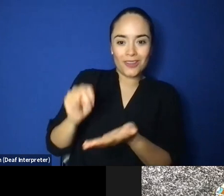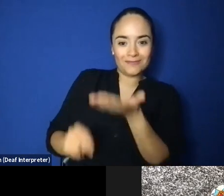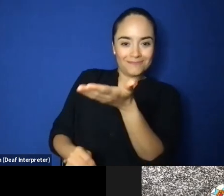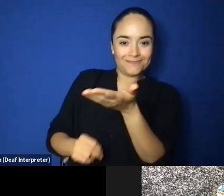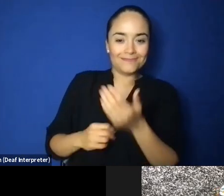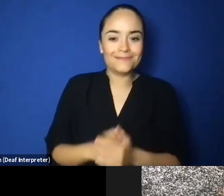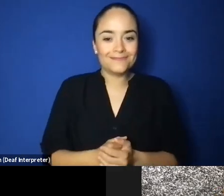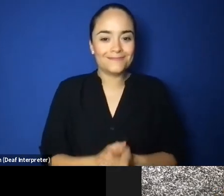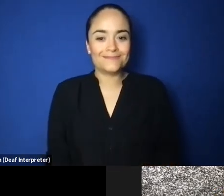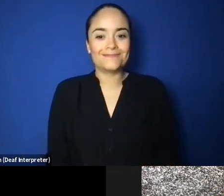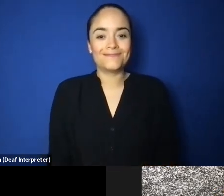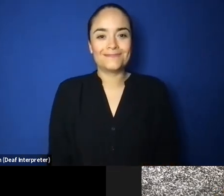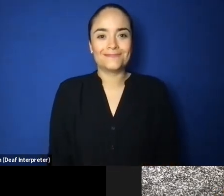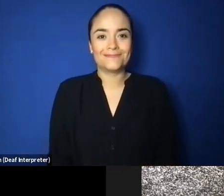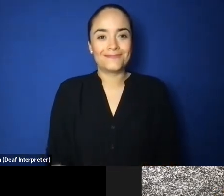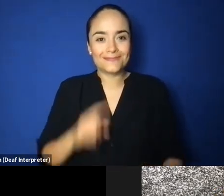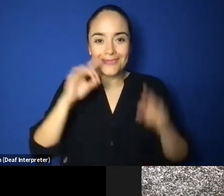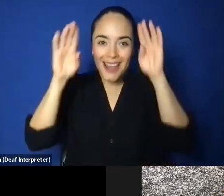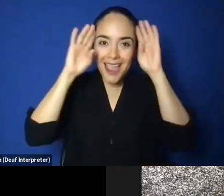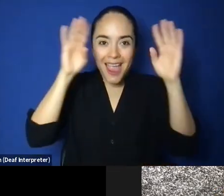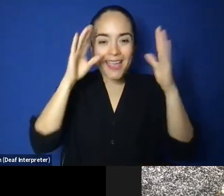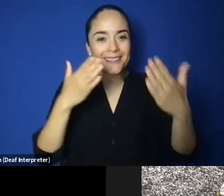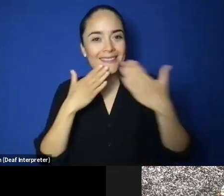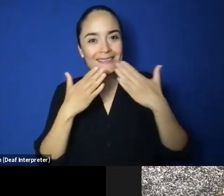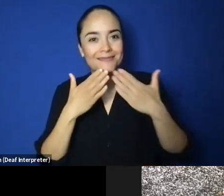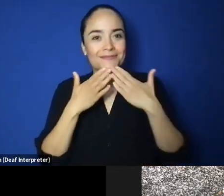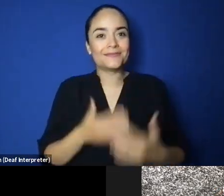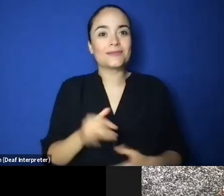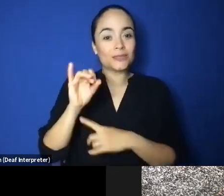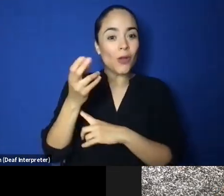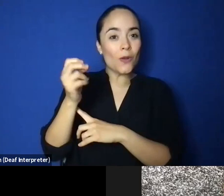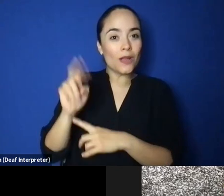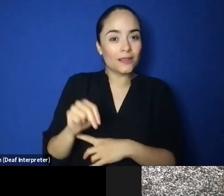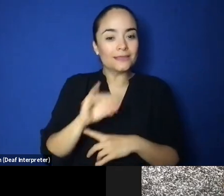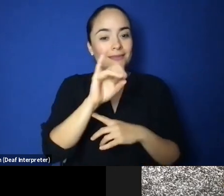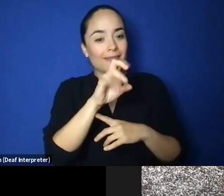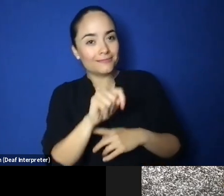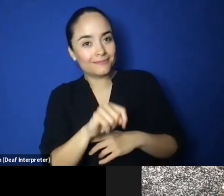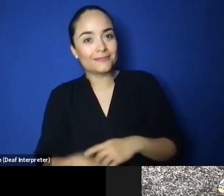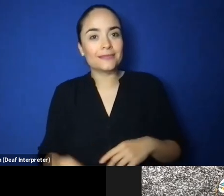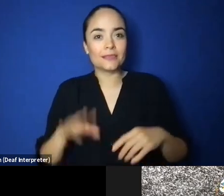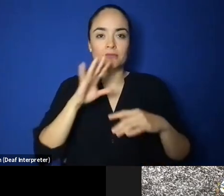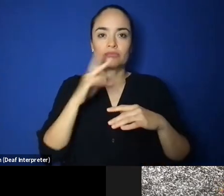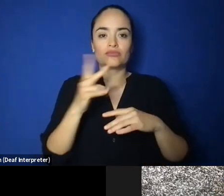Aanii! Miigwetch, J'net. [Hello, thank you, J'net.] Waachay, Tansi, Waaseyaabin ndishnikaaz. [Greetings, my name is Waaseyaabin]